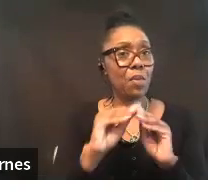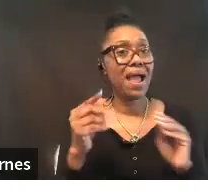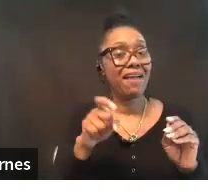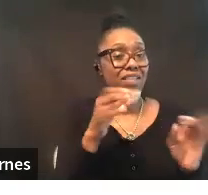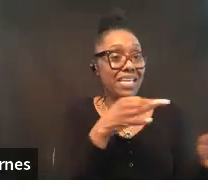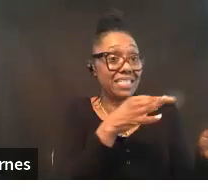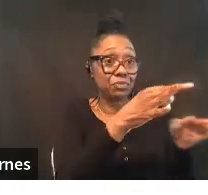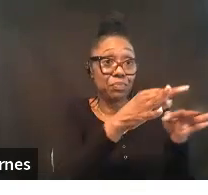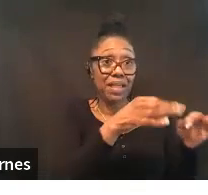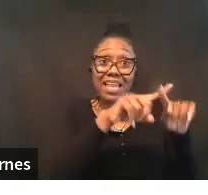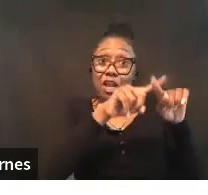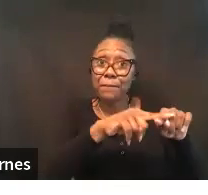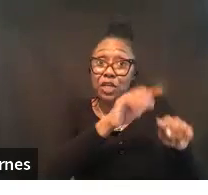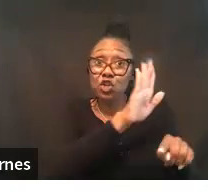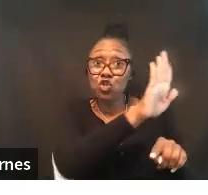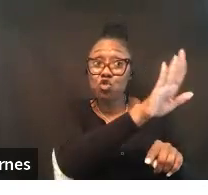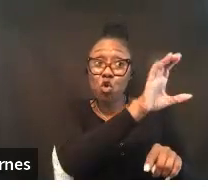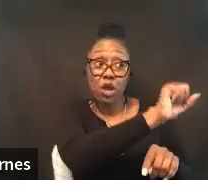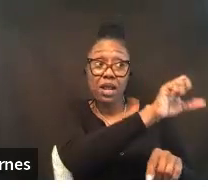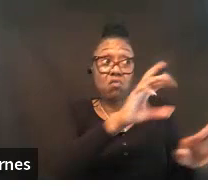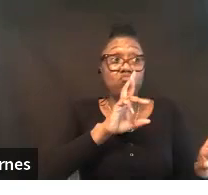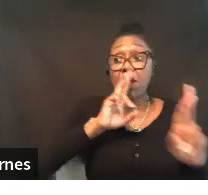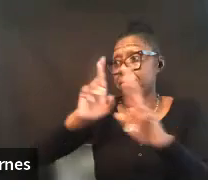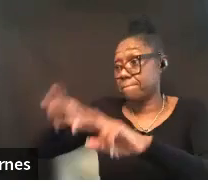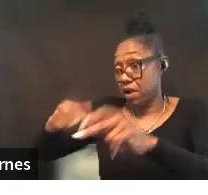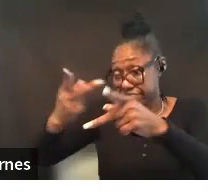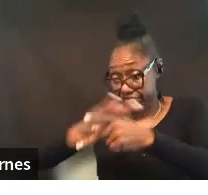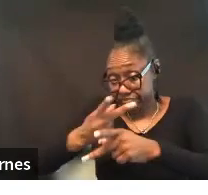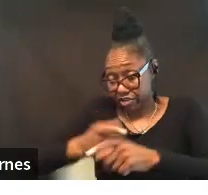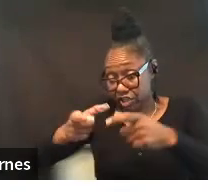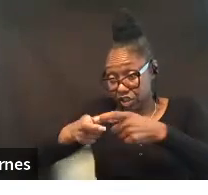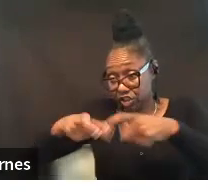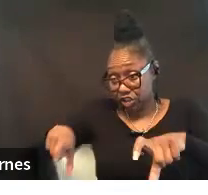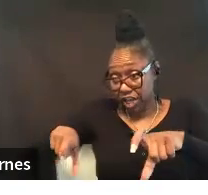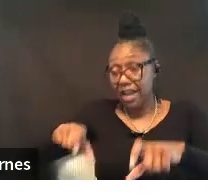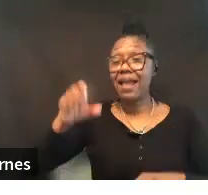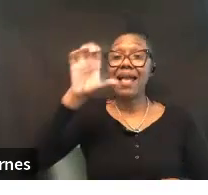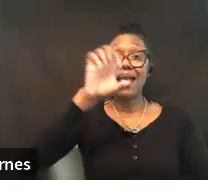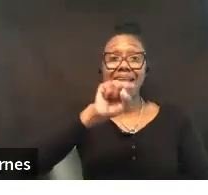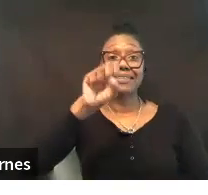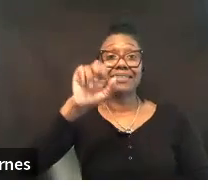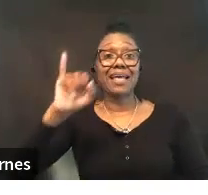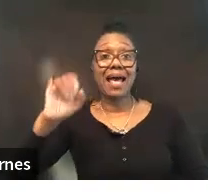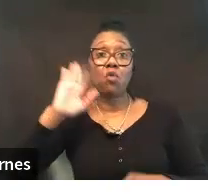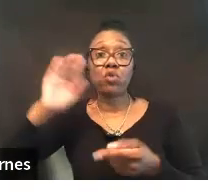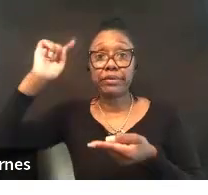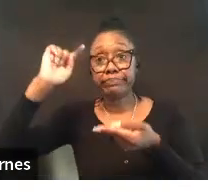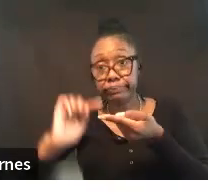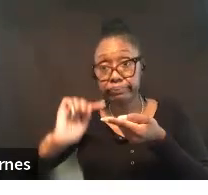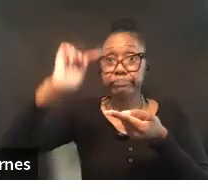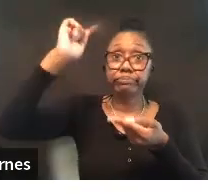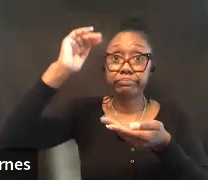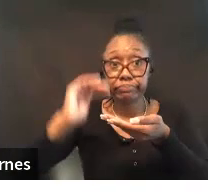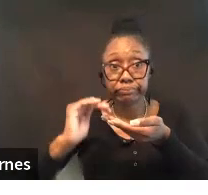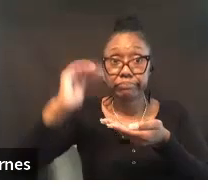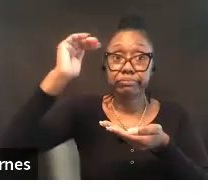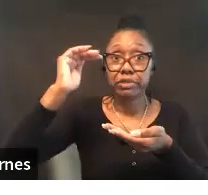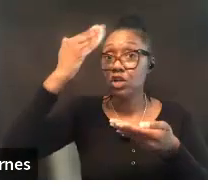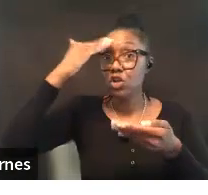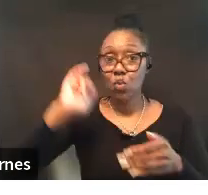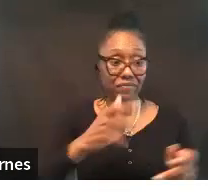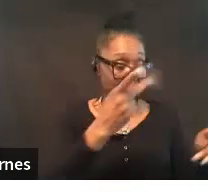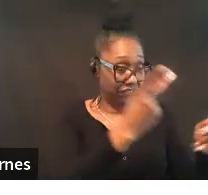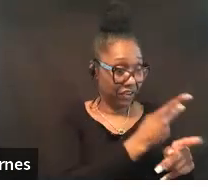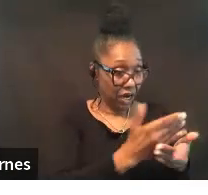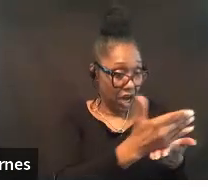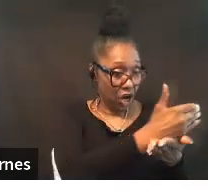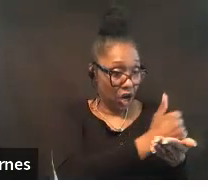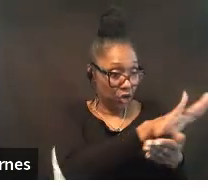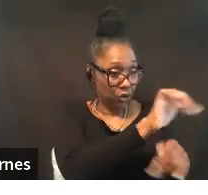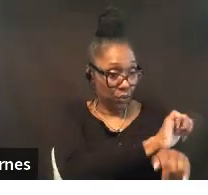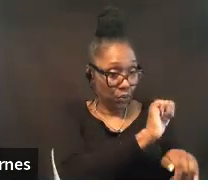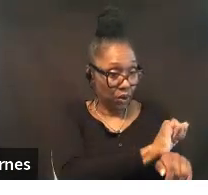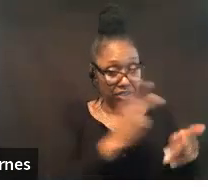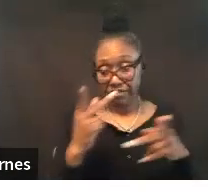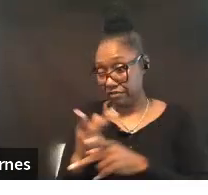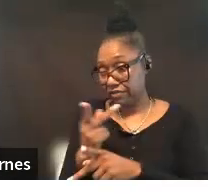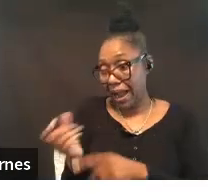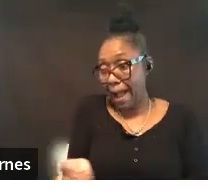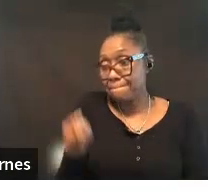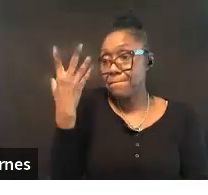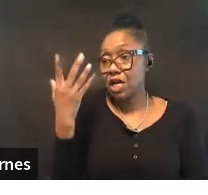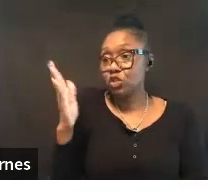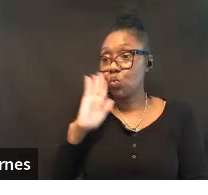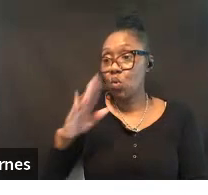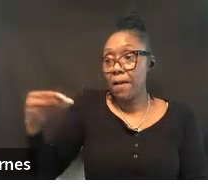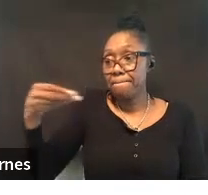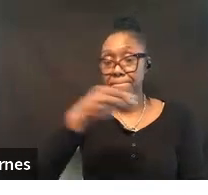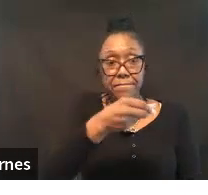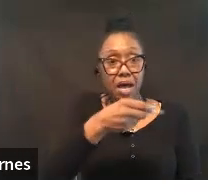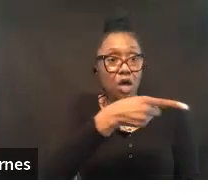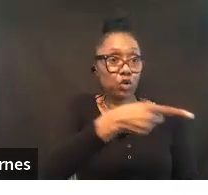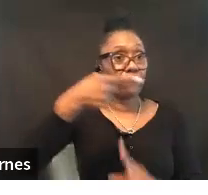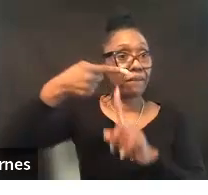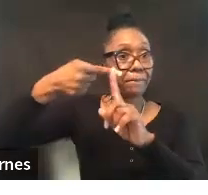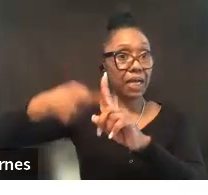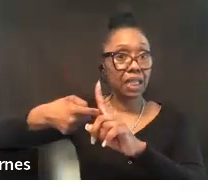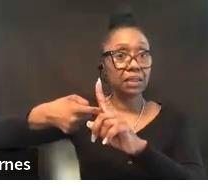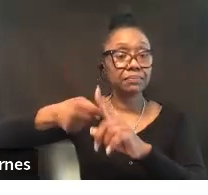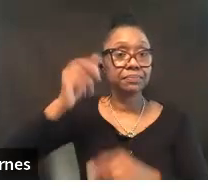We just don't know until the actual calculation is done by a. To determine what that amount of SSI payment will look like.